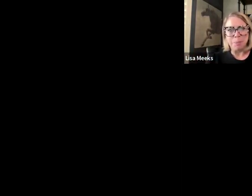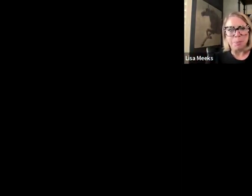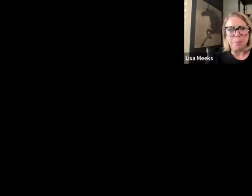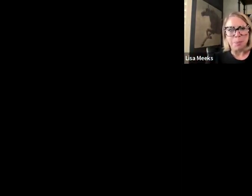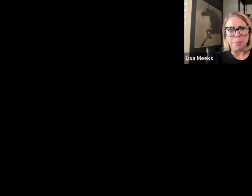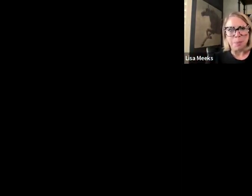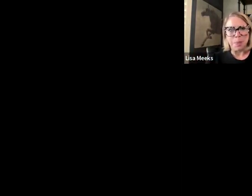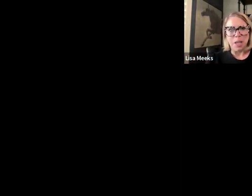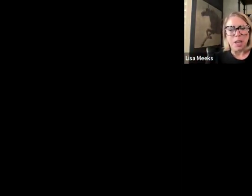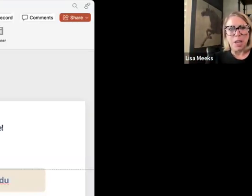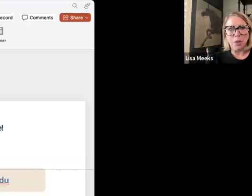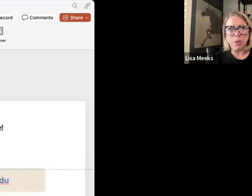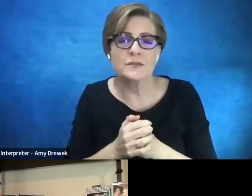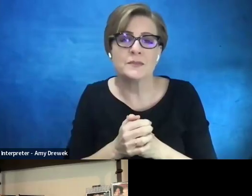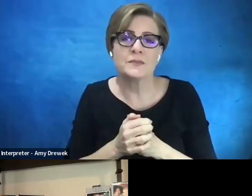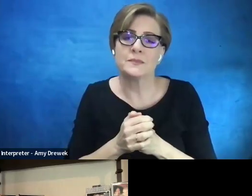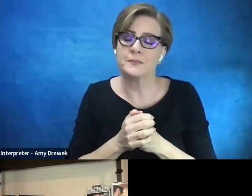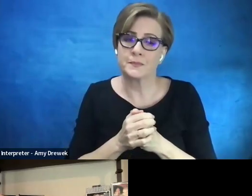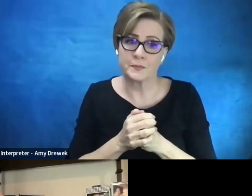these great questions that were